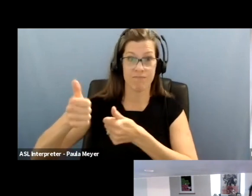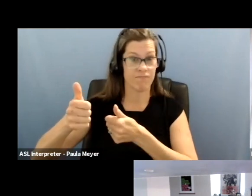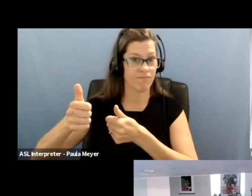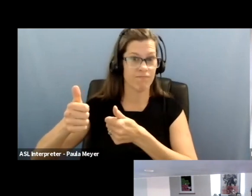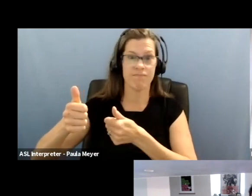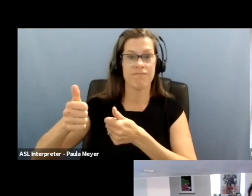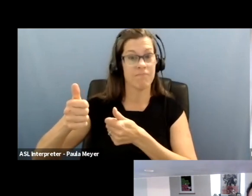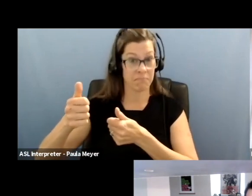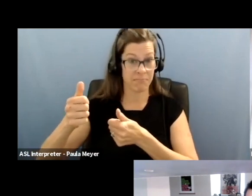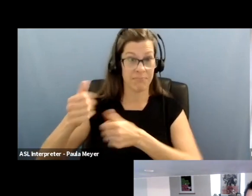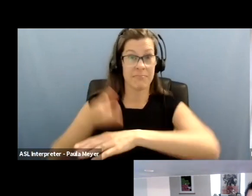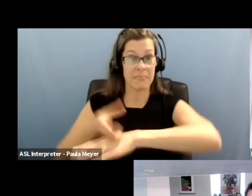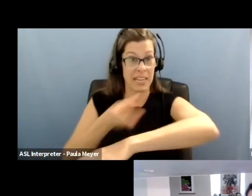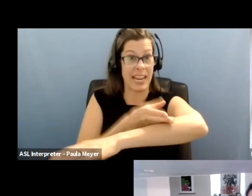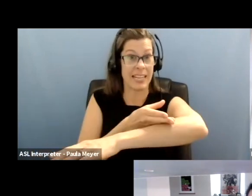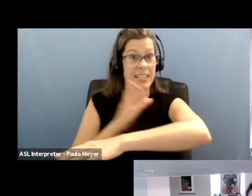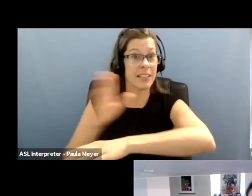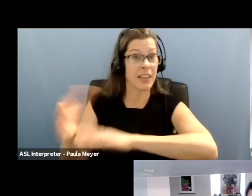enhancing their technology, their-